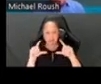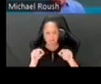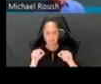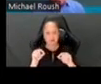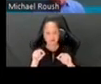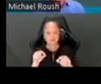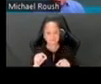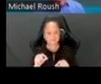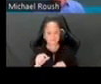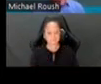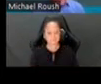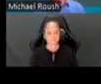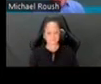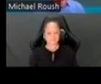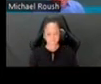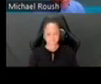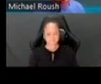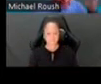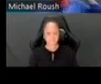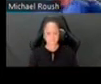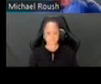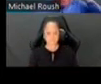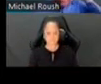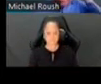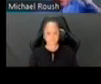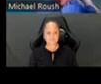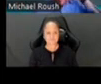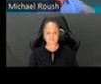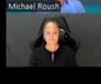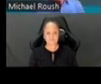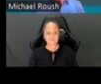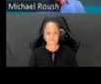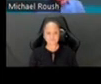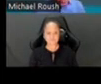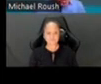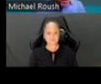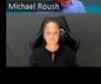so you have that. Great.